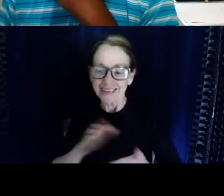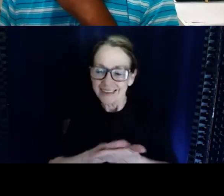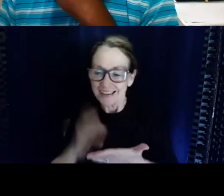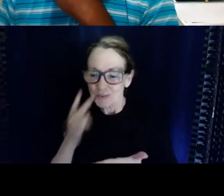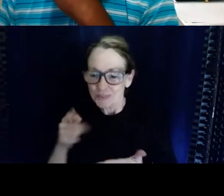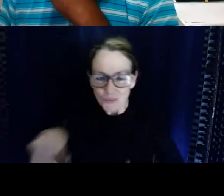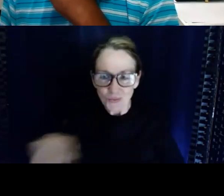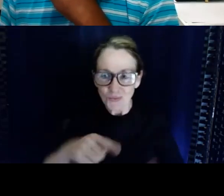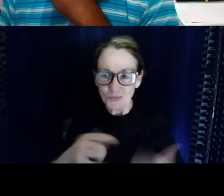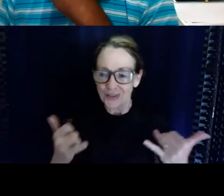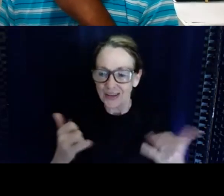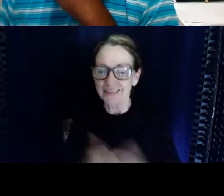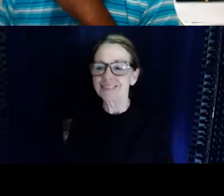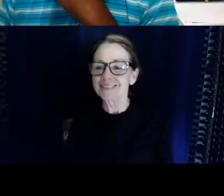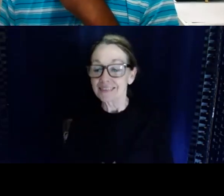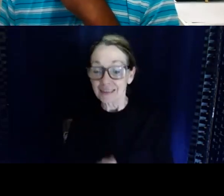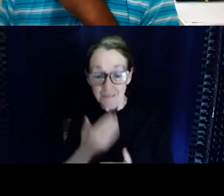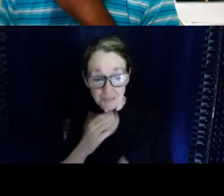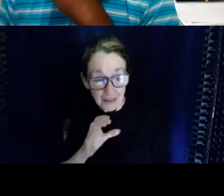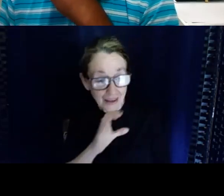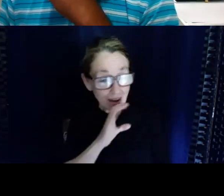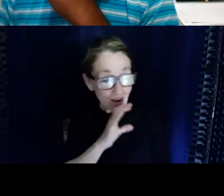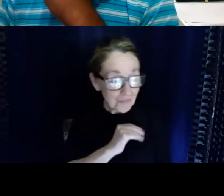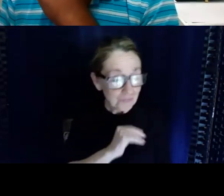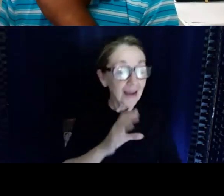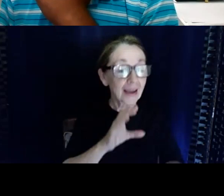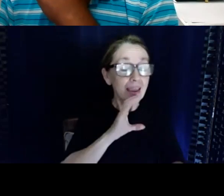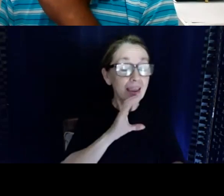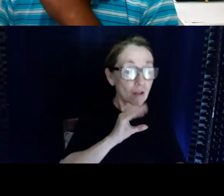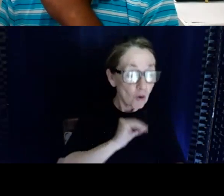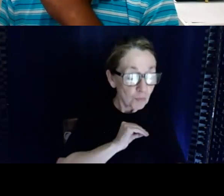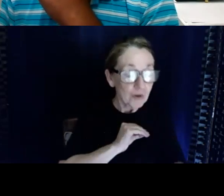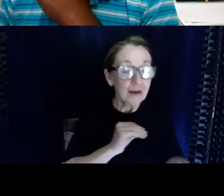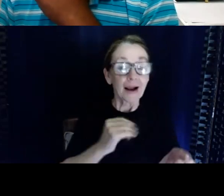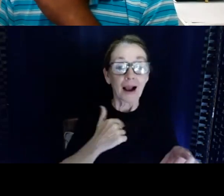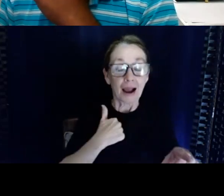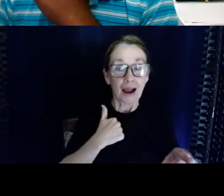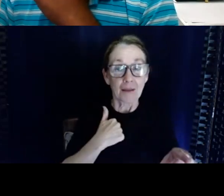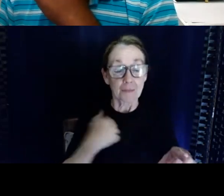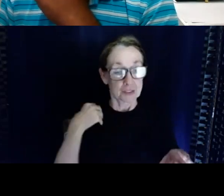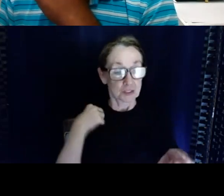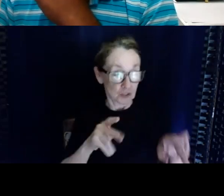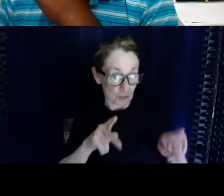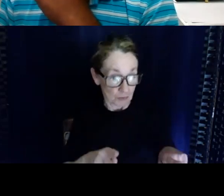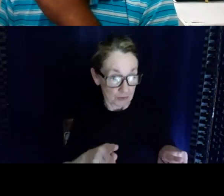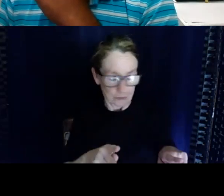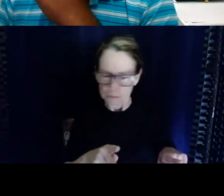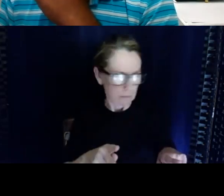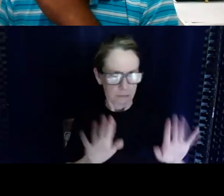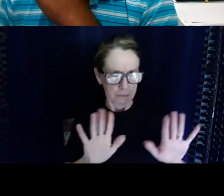PROJECT MANAGER FOR THE RHODE ISLAND COMMISSION ON THE DEAF AND HARD OF HEARING HEALTHCARE SYSTEM TRANSFORMATION PROJECT. NICE TO SEE EVERYONE TODAY. THANKS FOR JOINS US. CAROLINE?